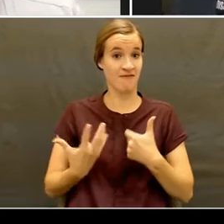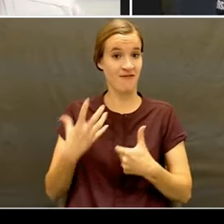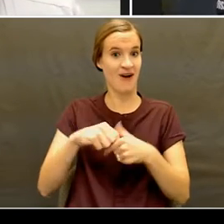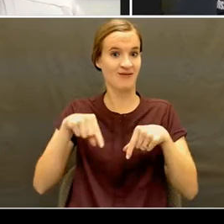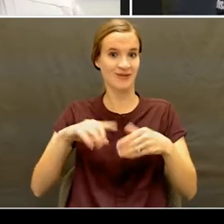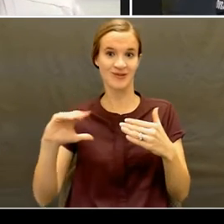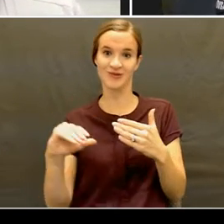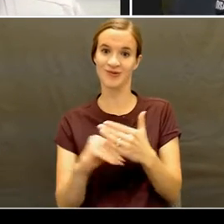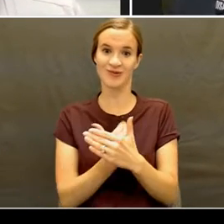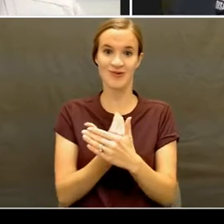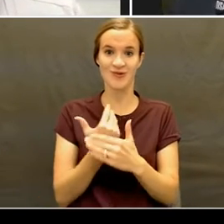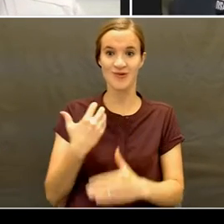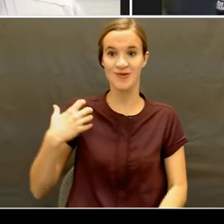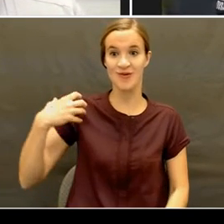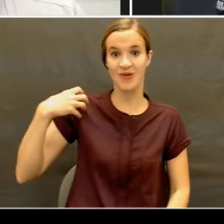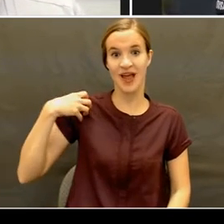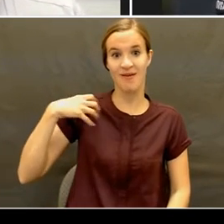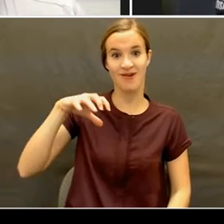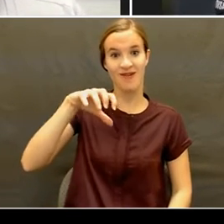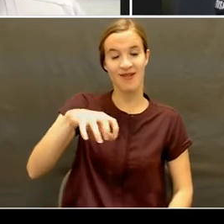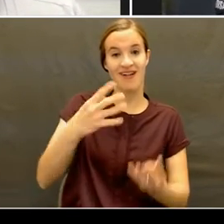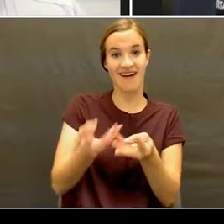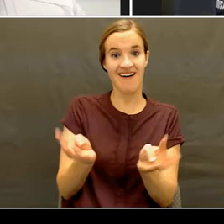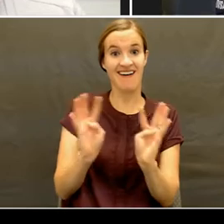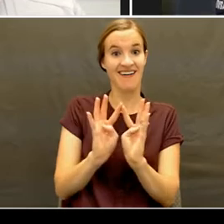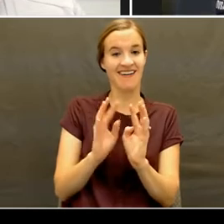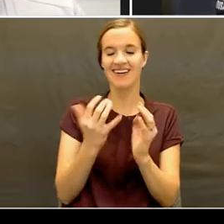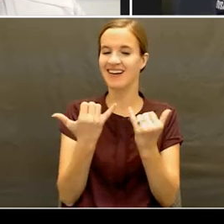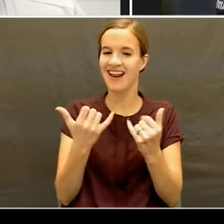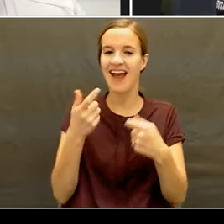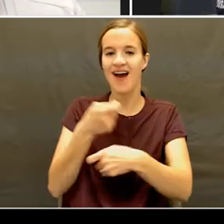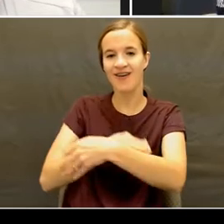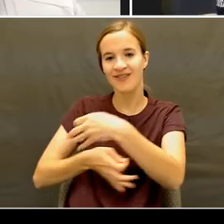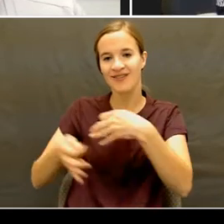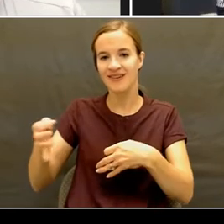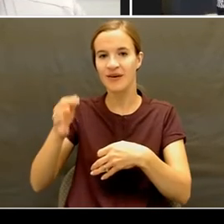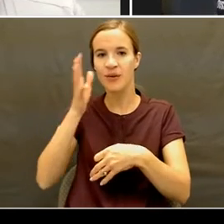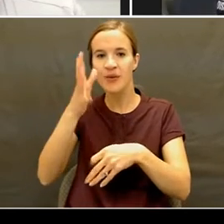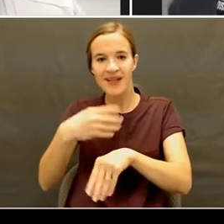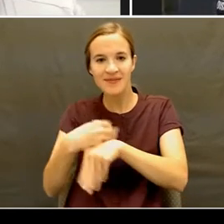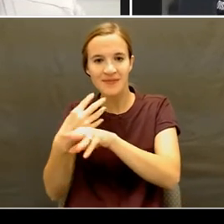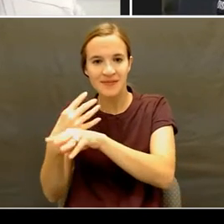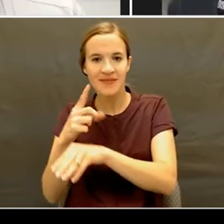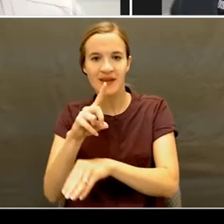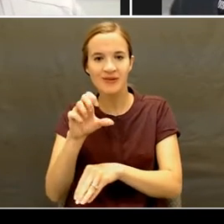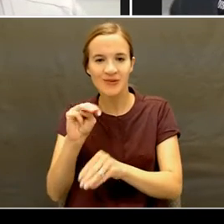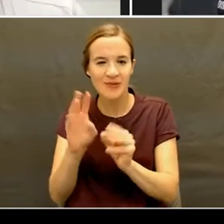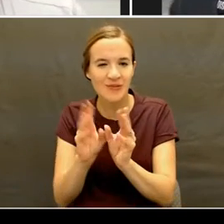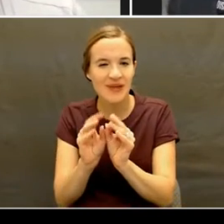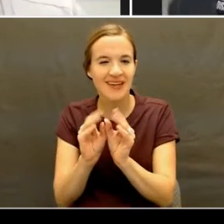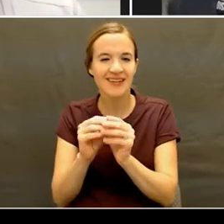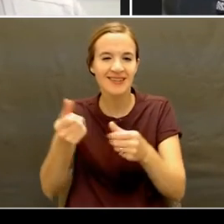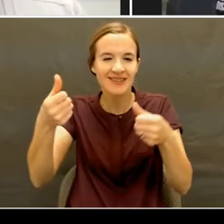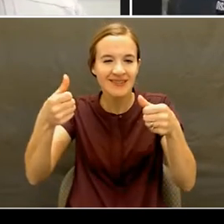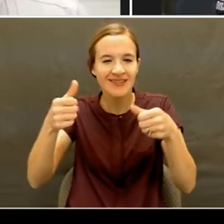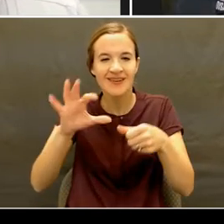Around the Capitol which will be hands via zoom meetings and other ways, as we move forward. So,